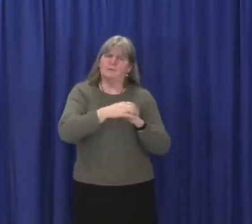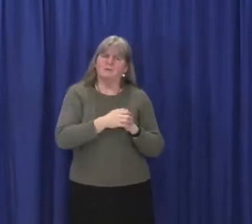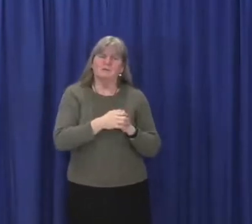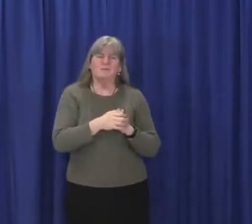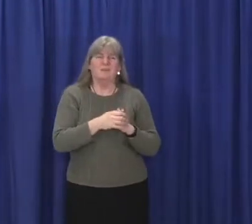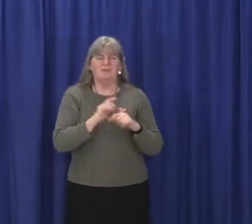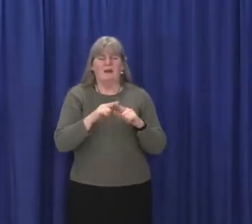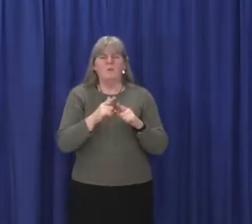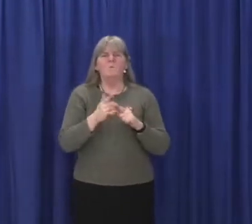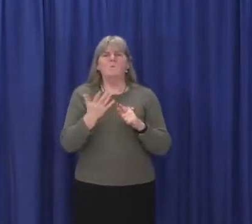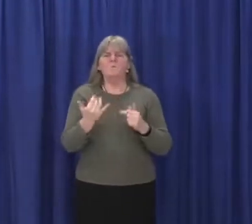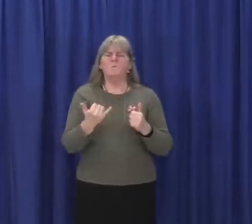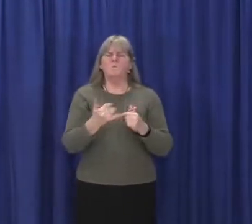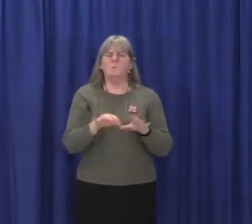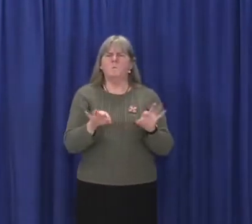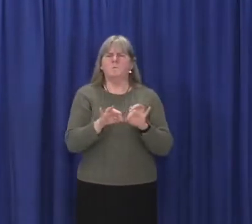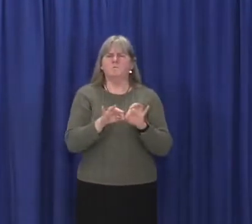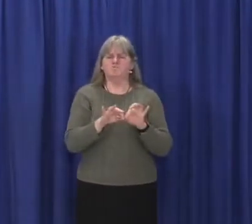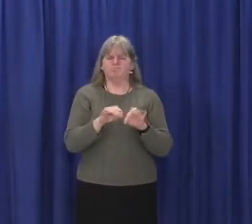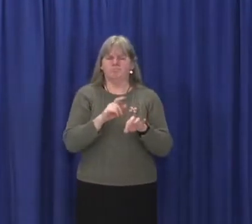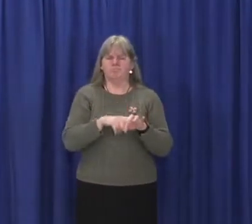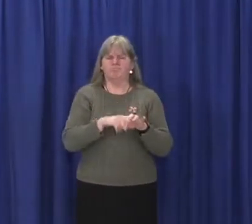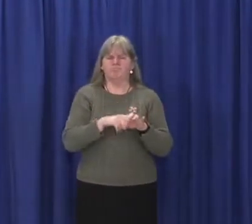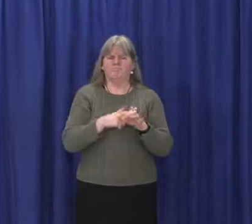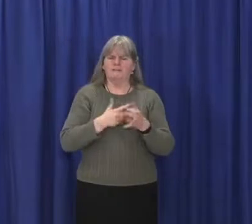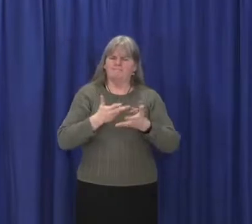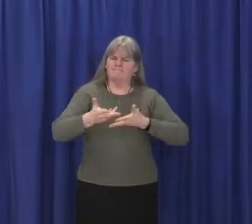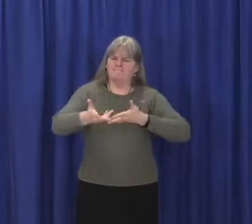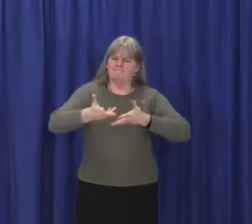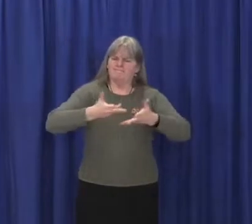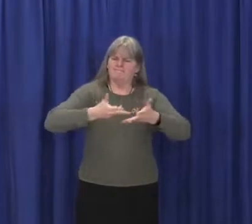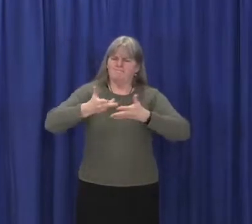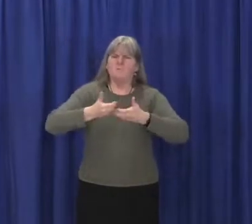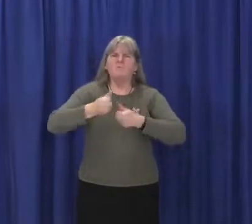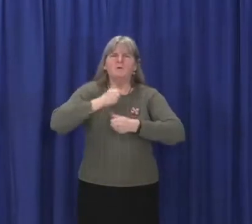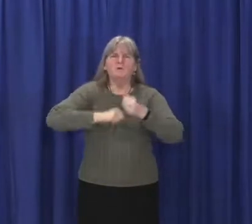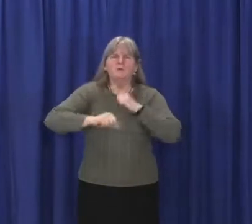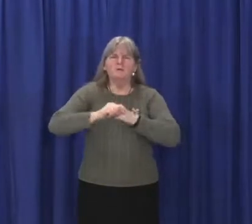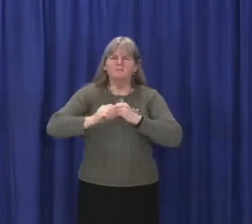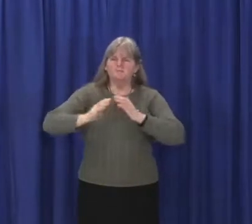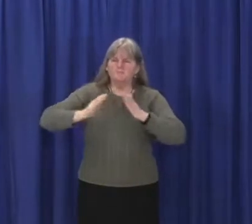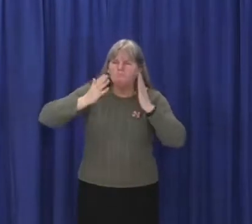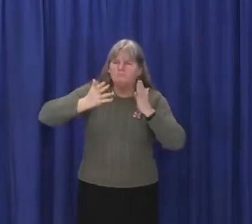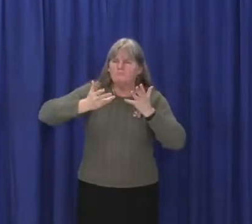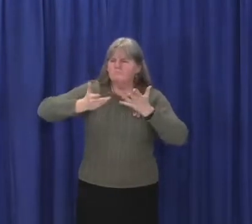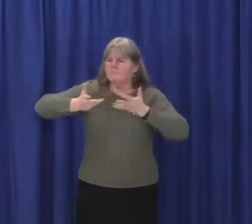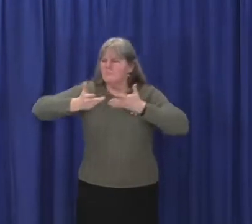we need to be talking to each other and listening to one another and holding each other up.